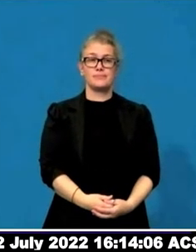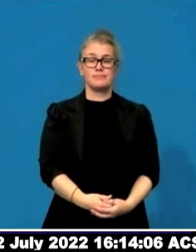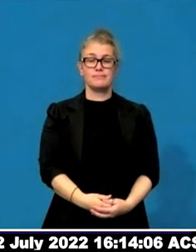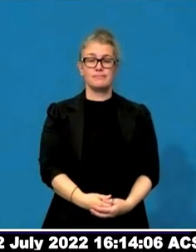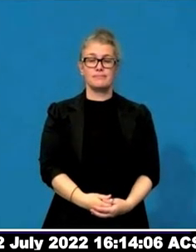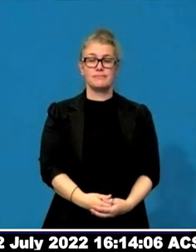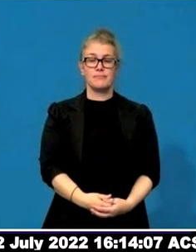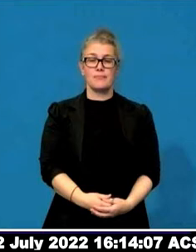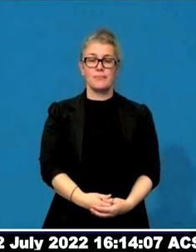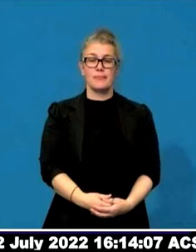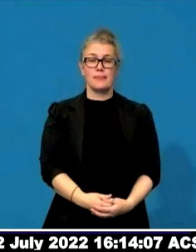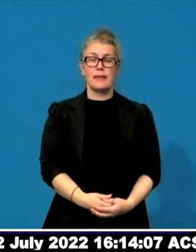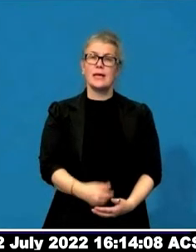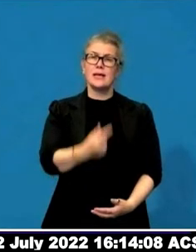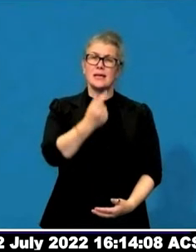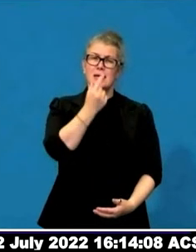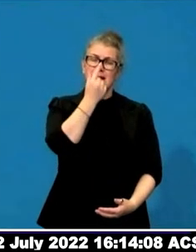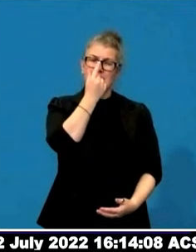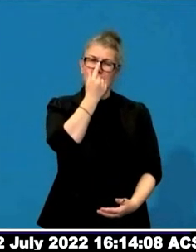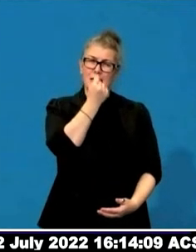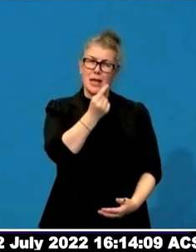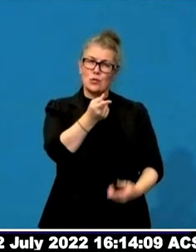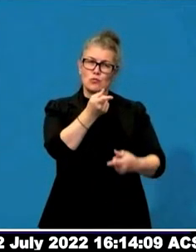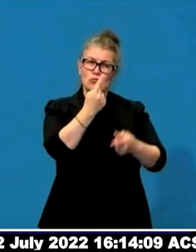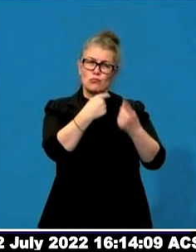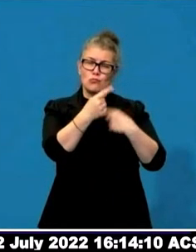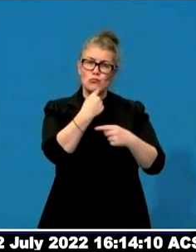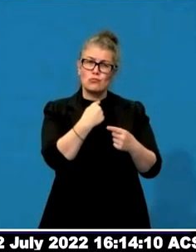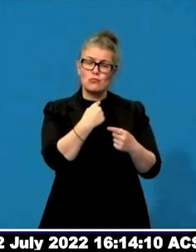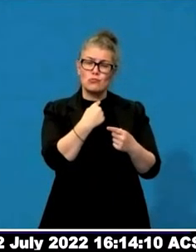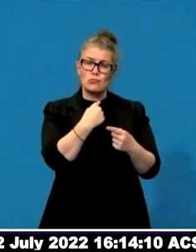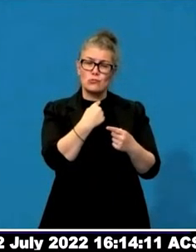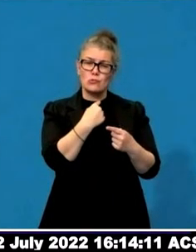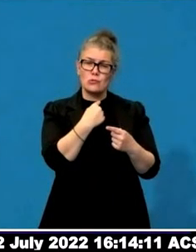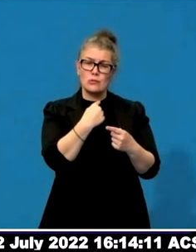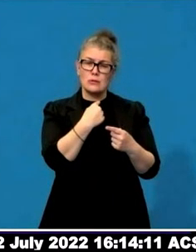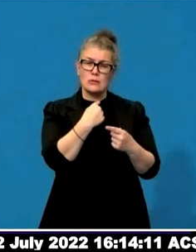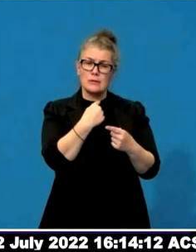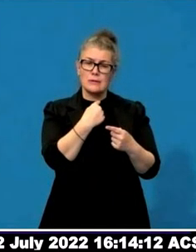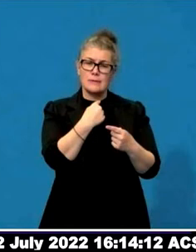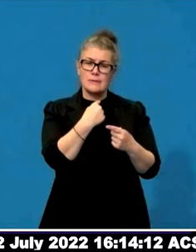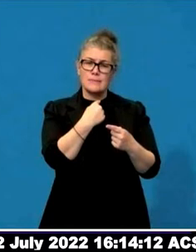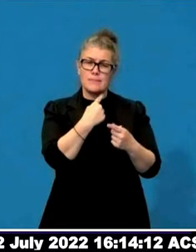Would you be able to tell me how you would get back to the islands?